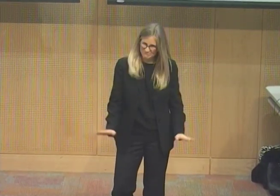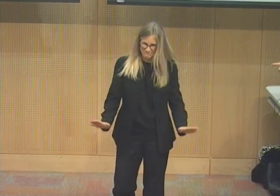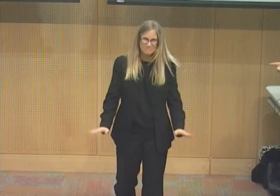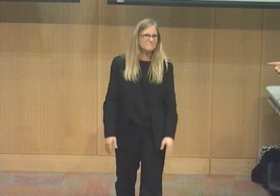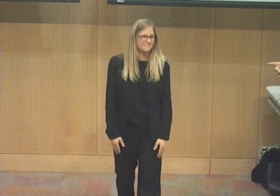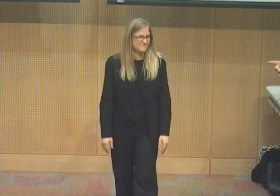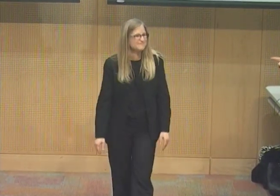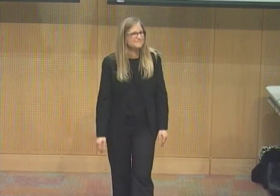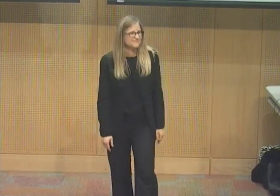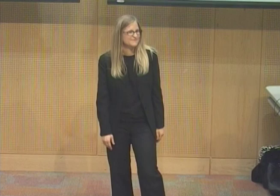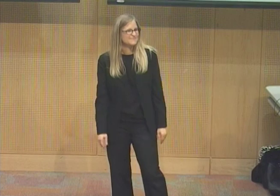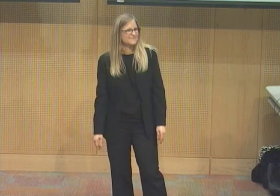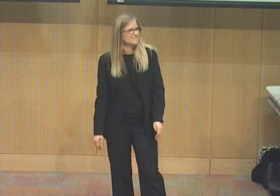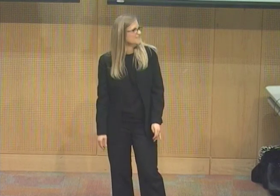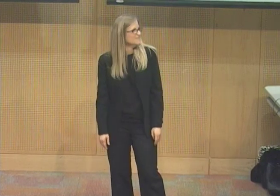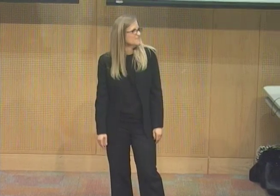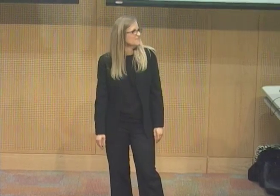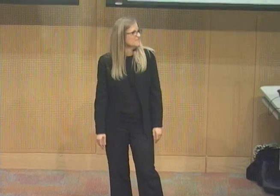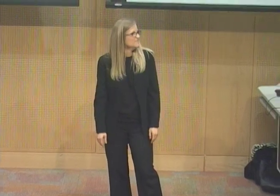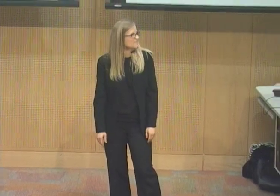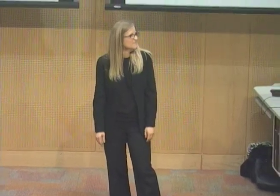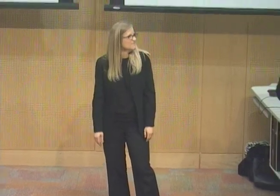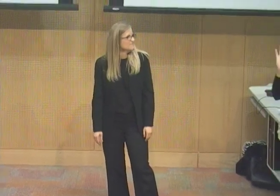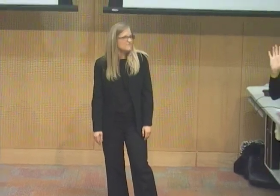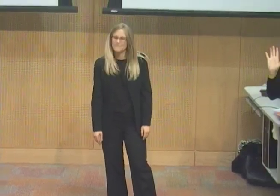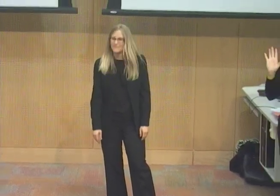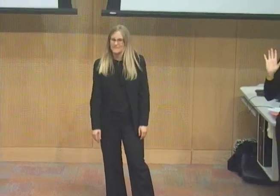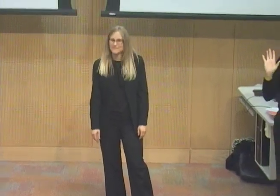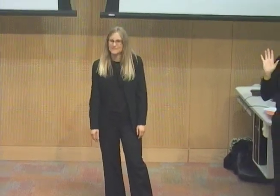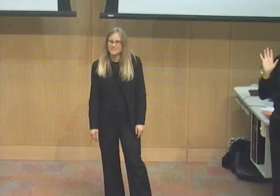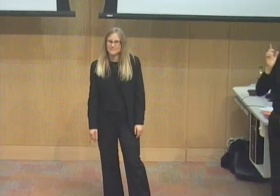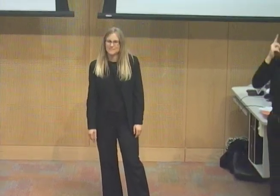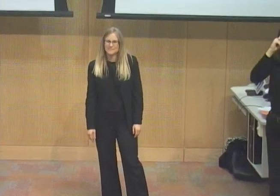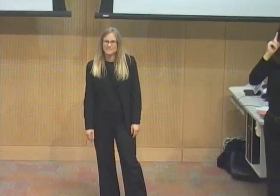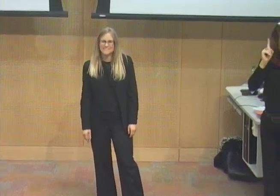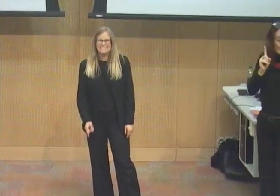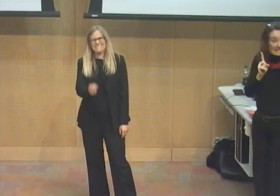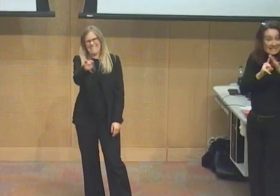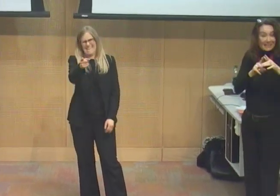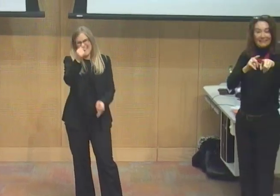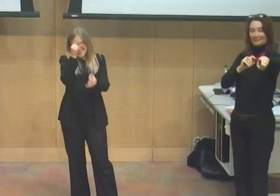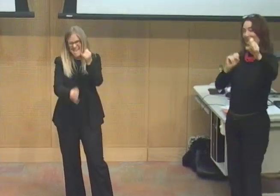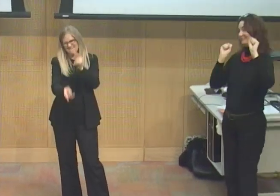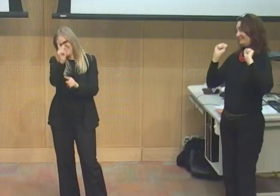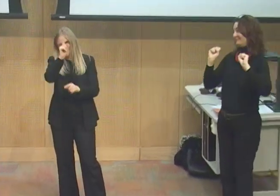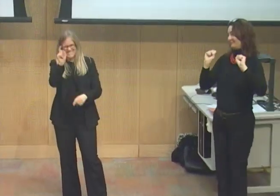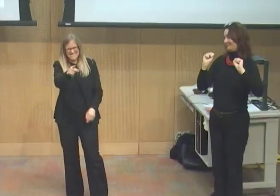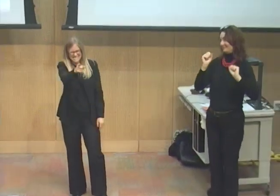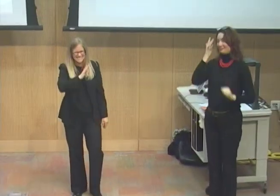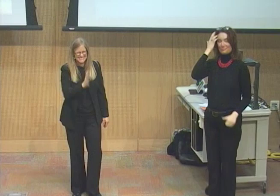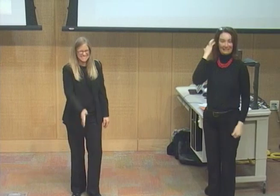Any other questions for Dr. Fleischer? Last chance. OK. There we go. Here comes someone.